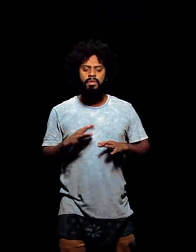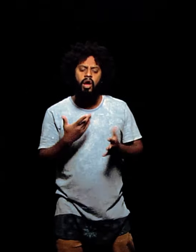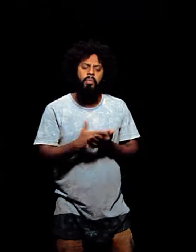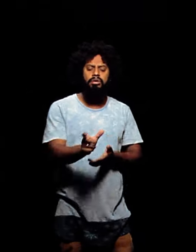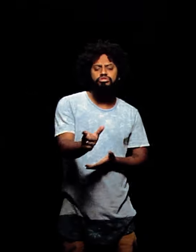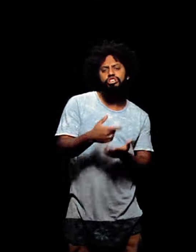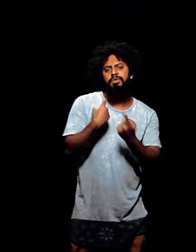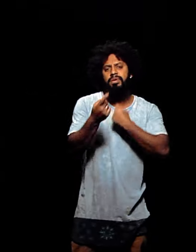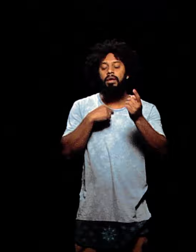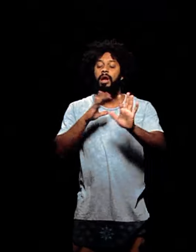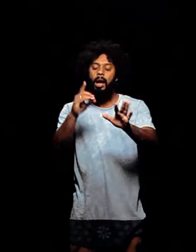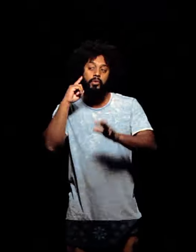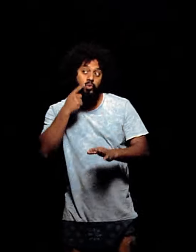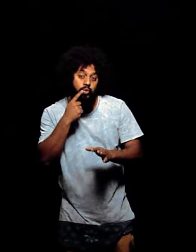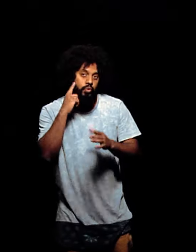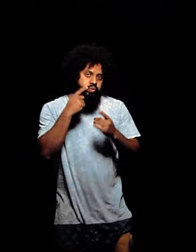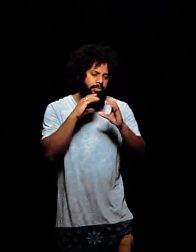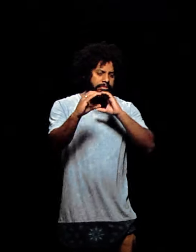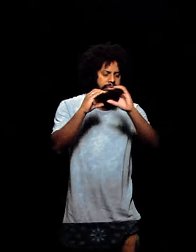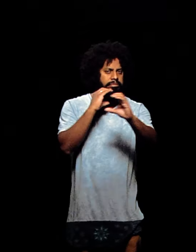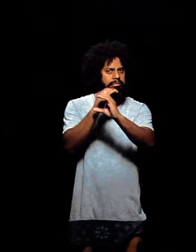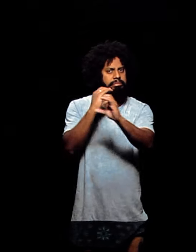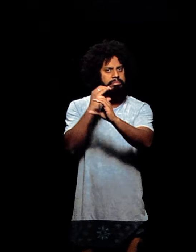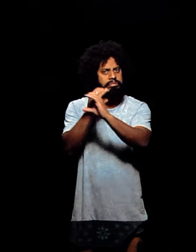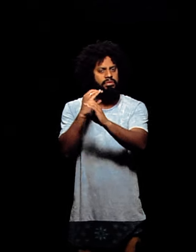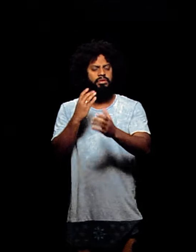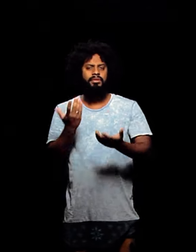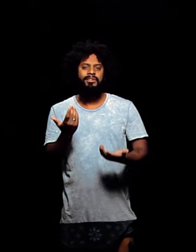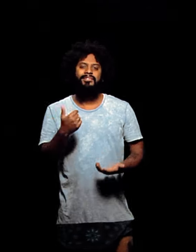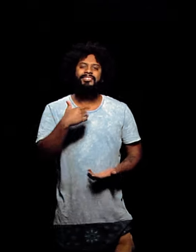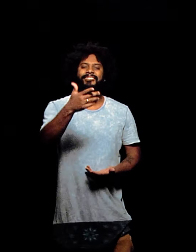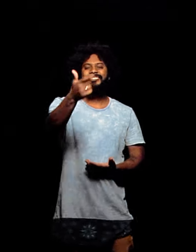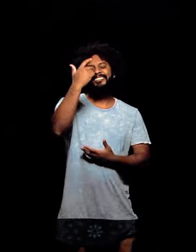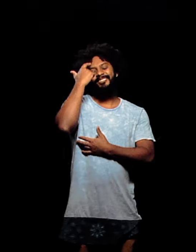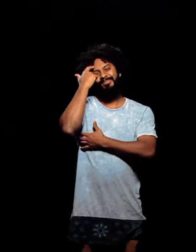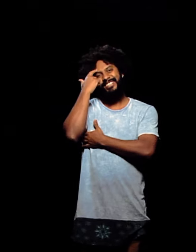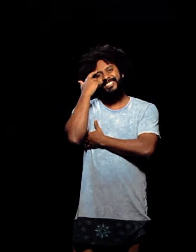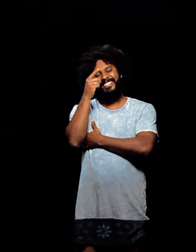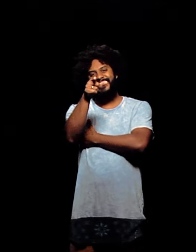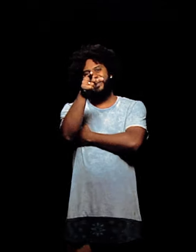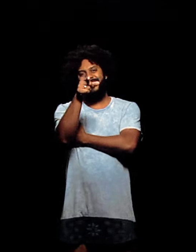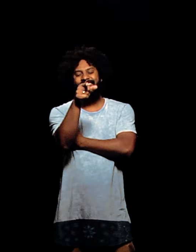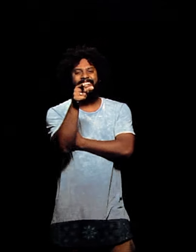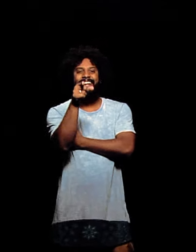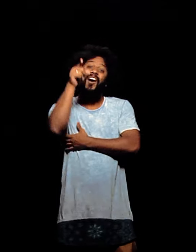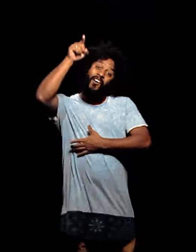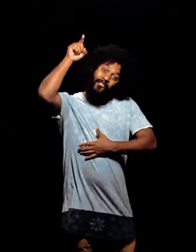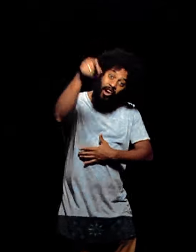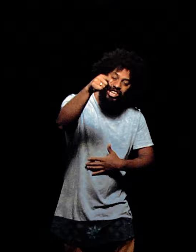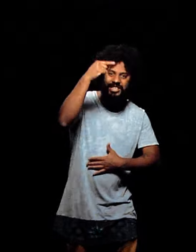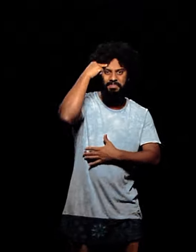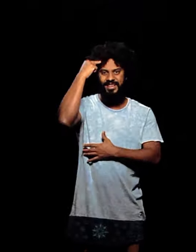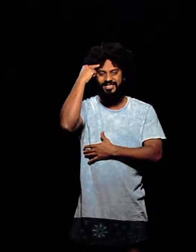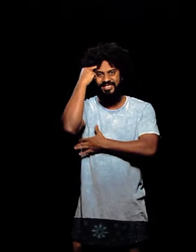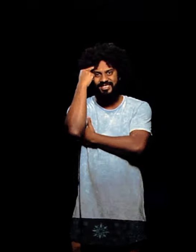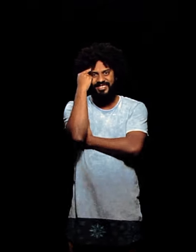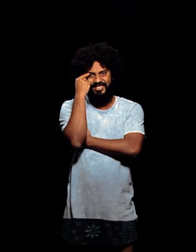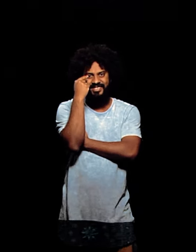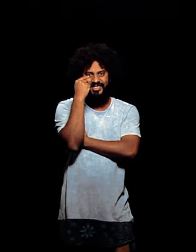And even when I tried, communication was very difficult. Now think with me: